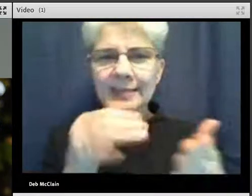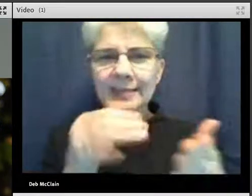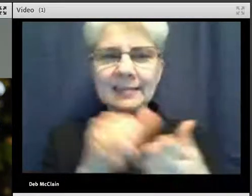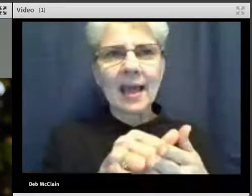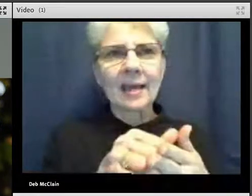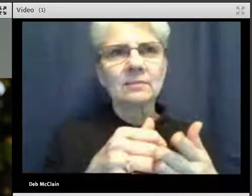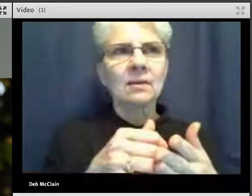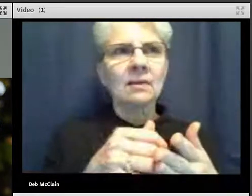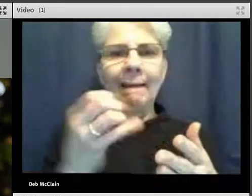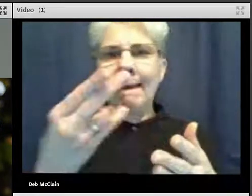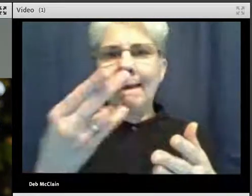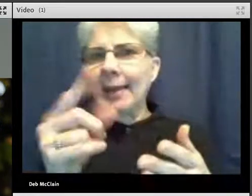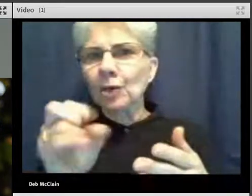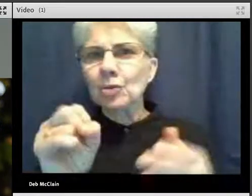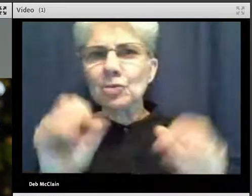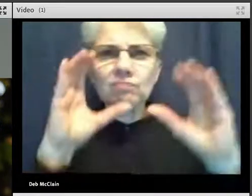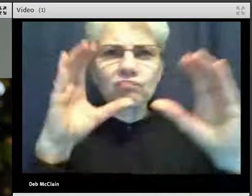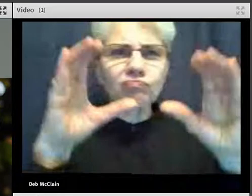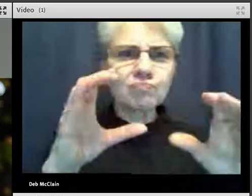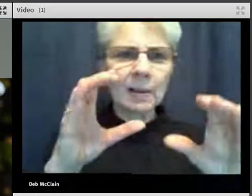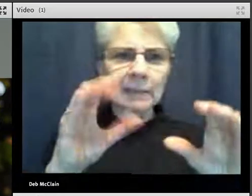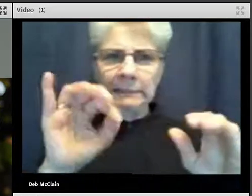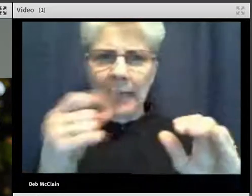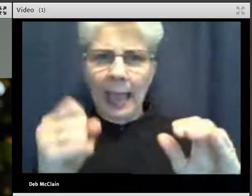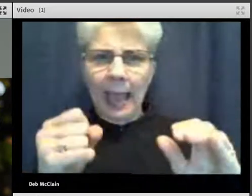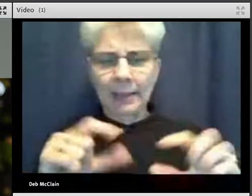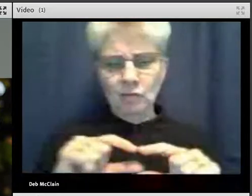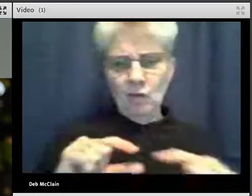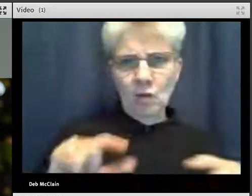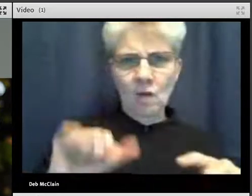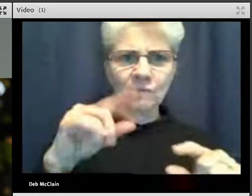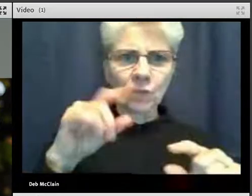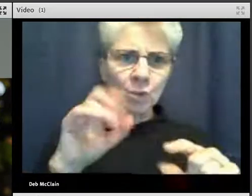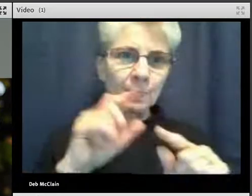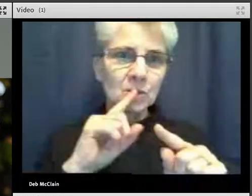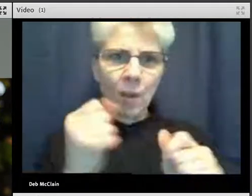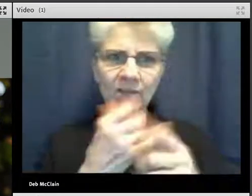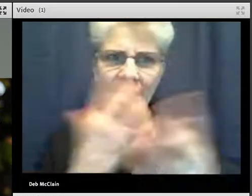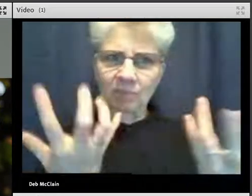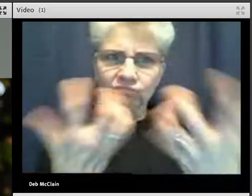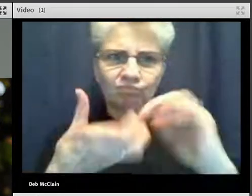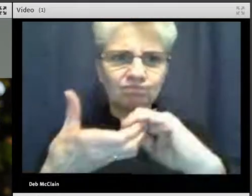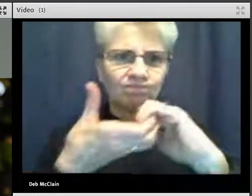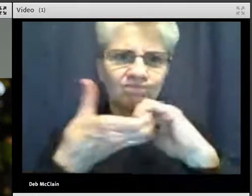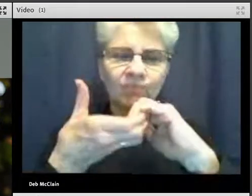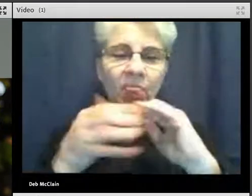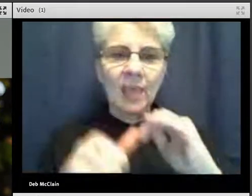that is, you know, headers and tags and footers and all of that and make sure it all works.